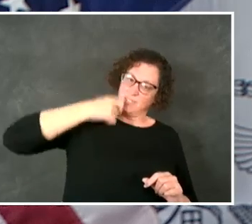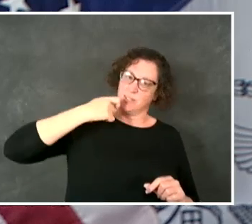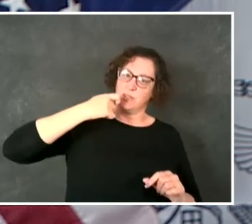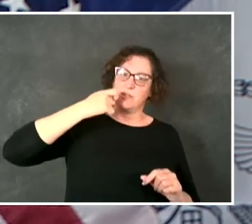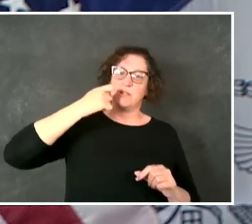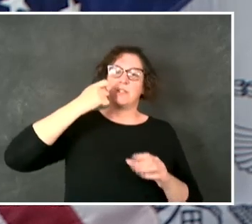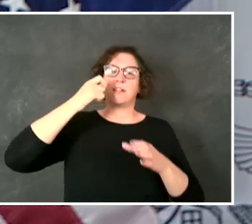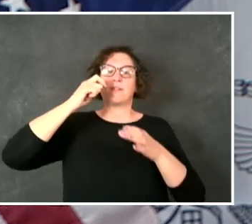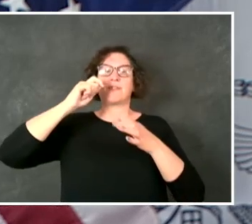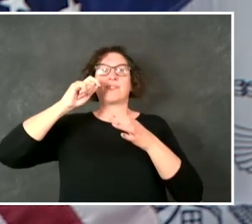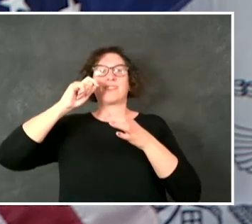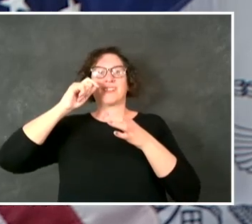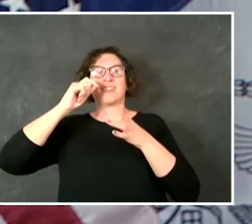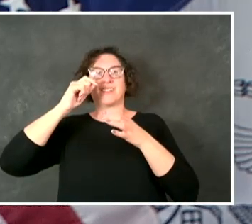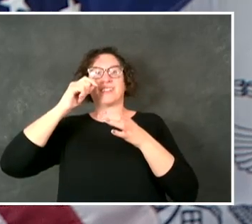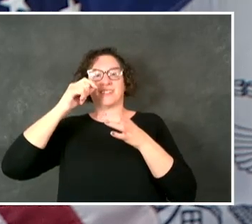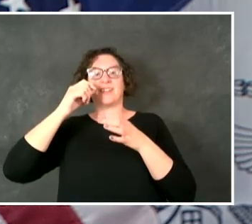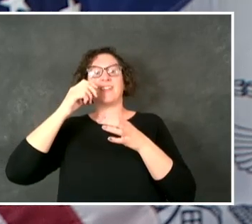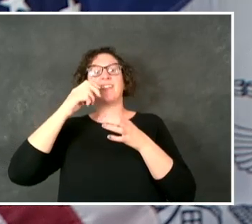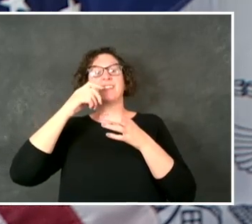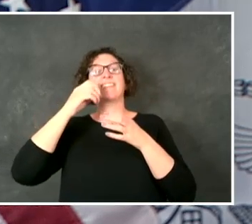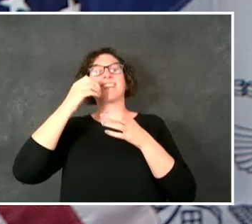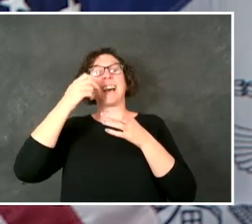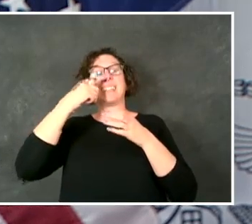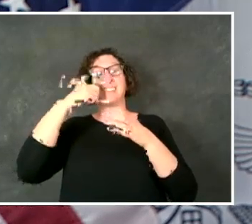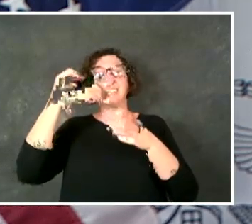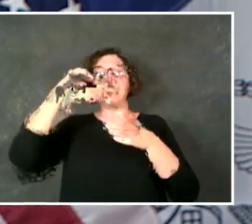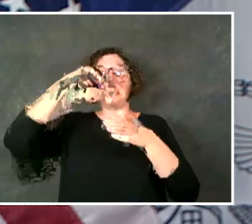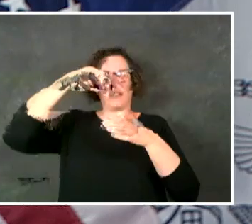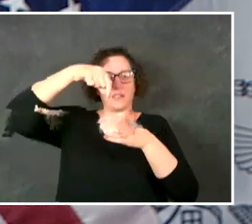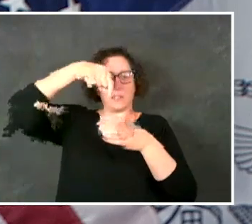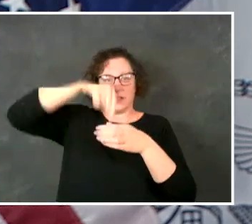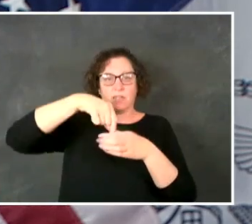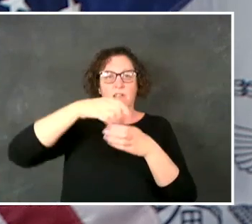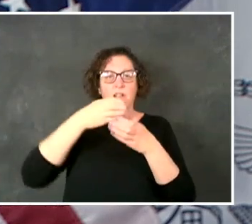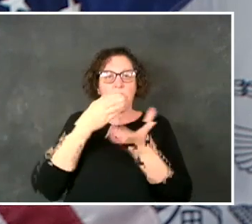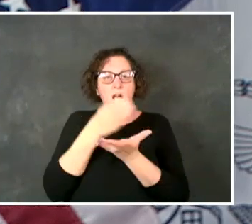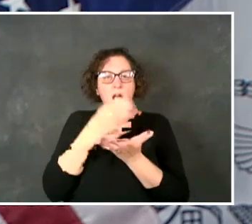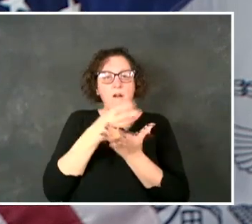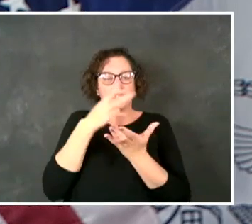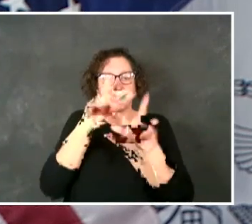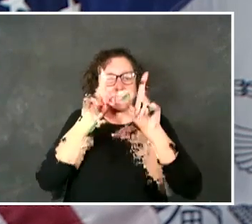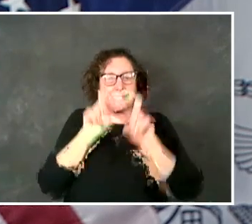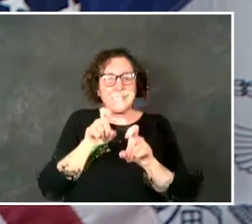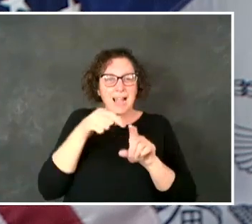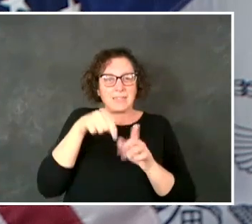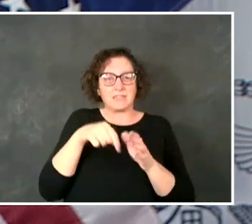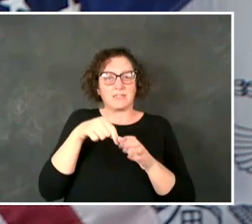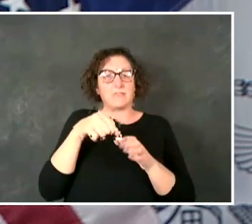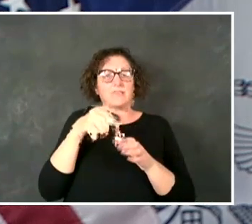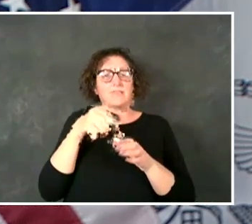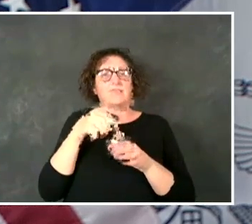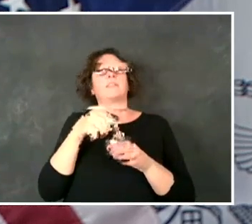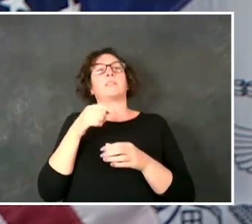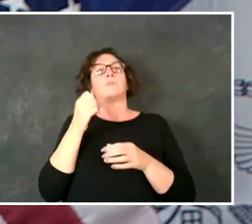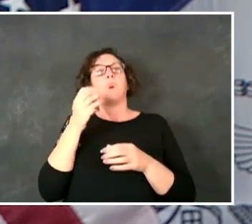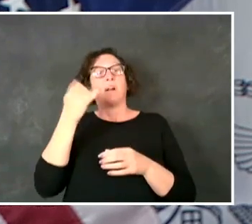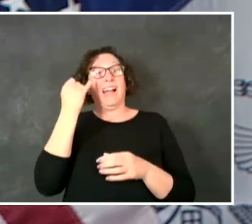IT'S LIKE TWICE THE SIZE OF A Q TIP, THE IDEA IS TO PUT IT REALLY DEEP IN YOUR NOSE A WAY HET HUMAN